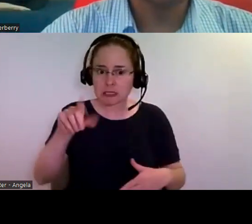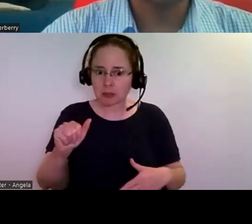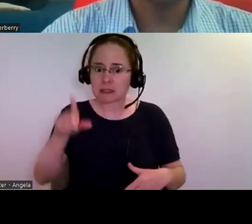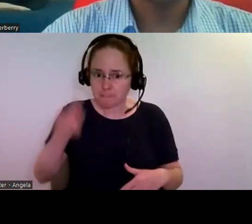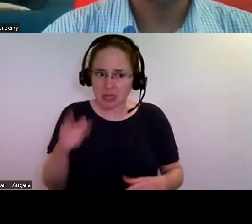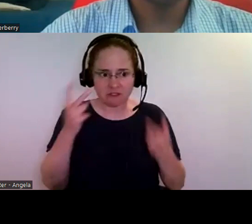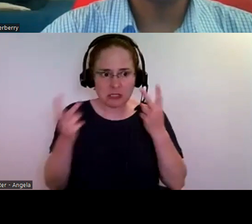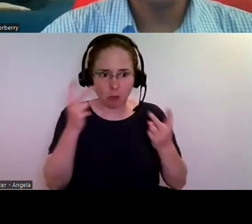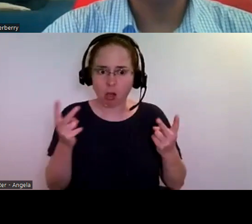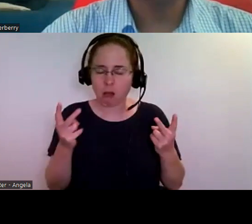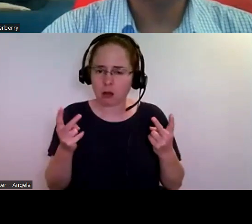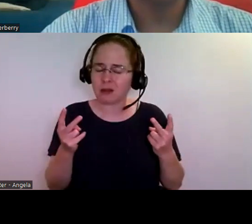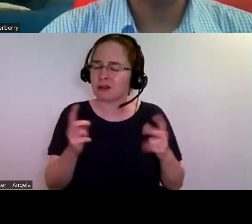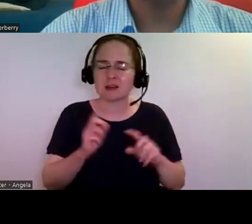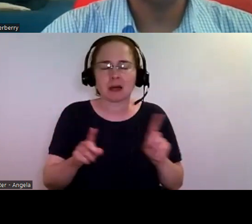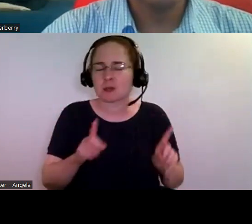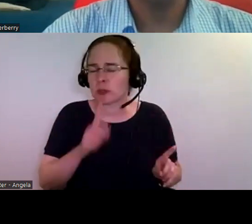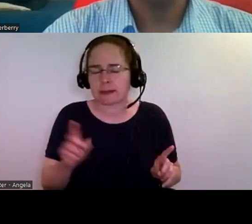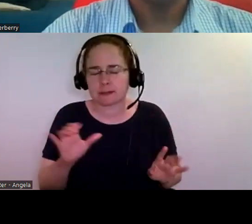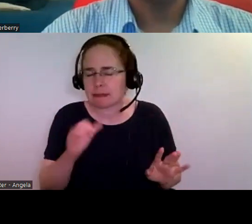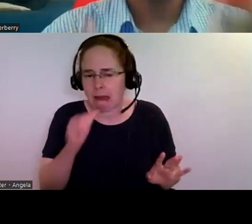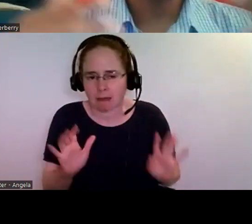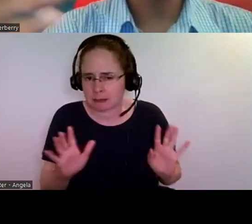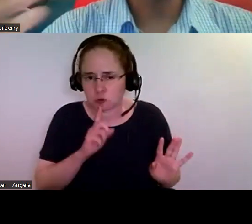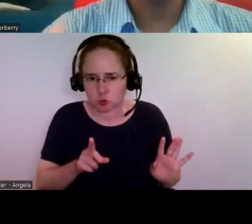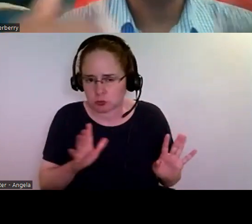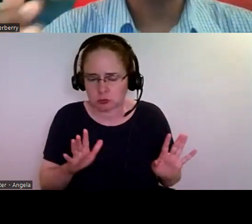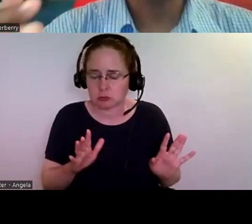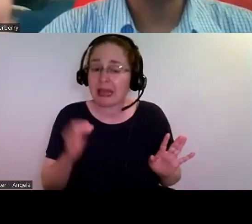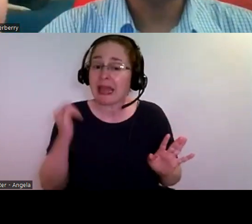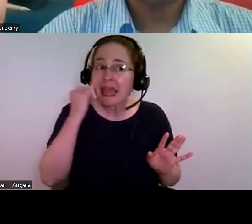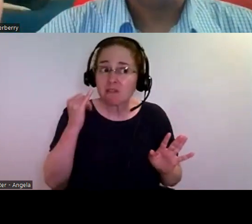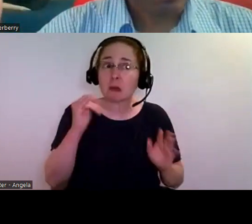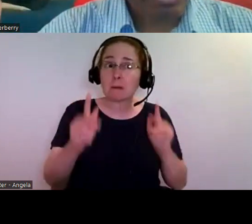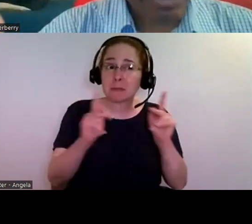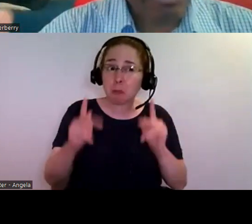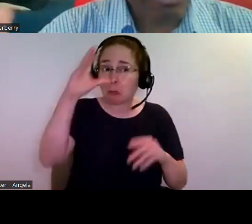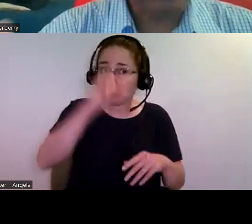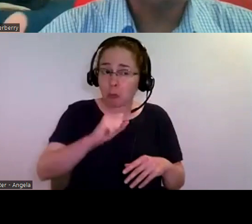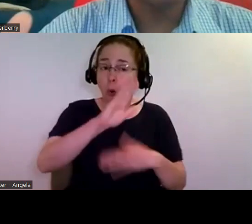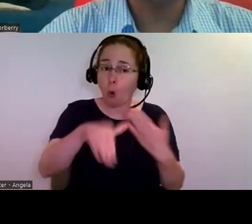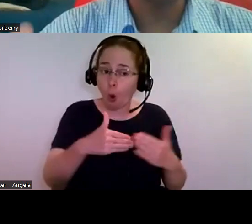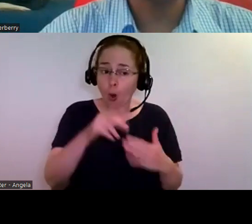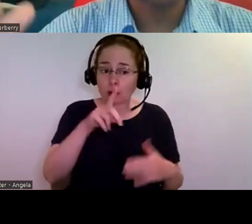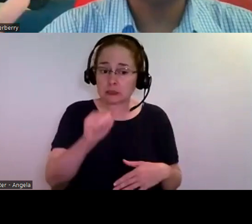visible, but in reality, like I said, they're not. And those who think that all disabilities